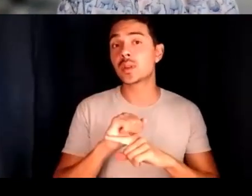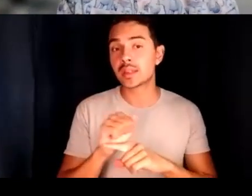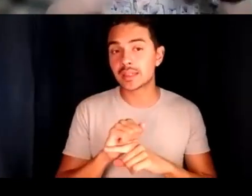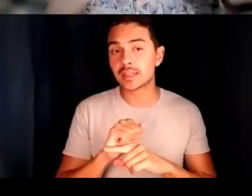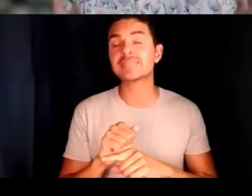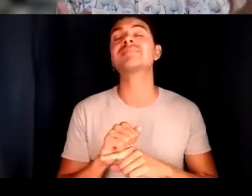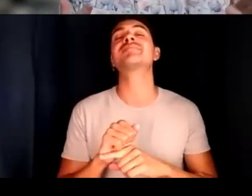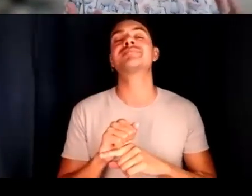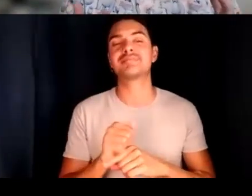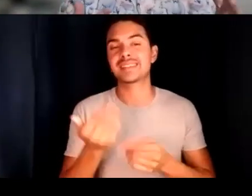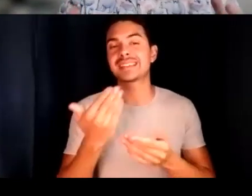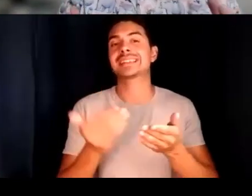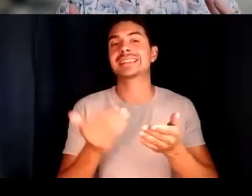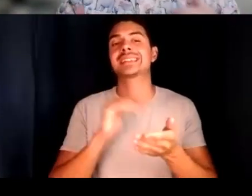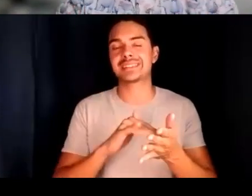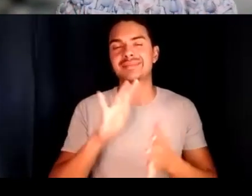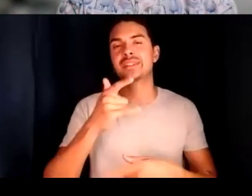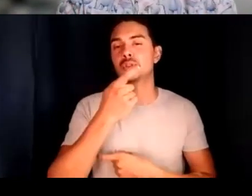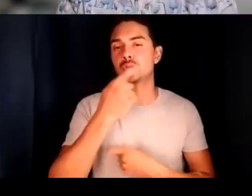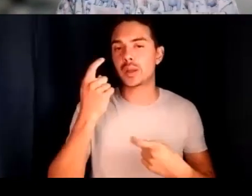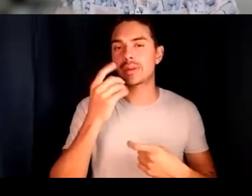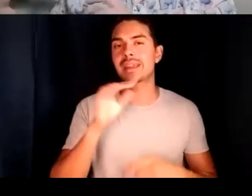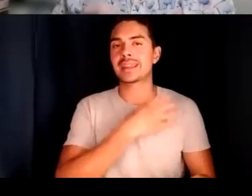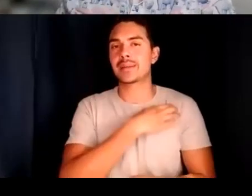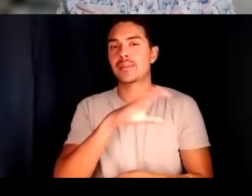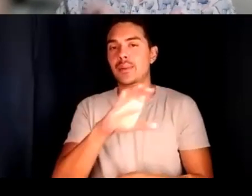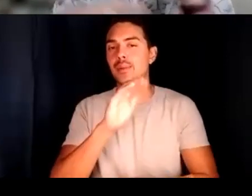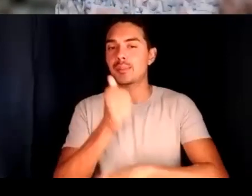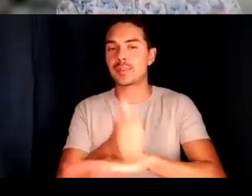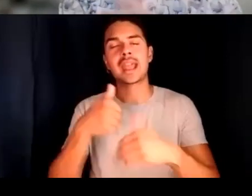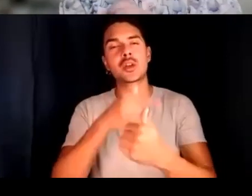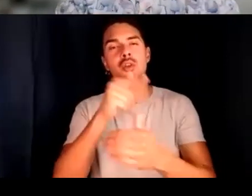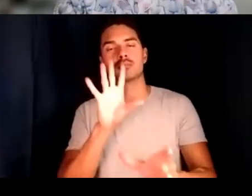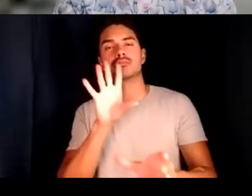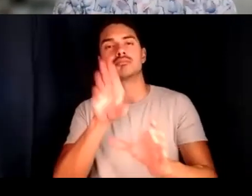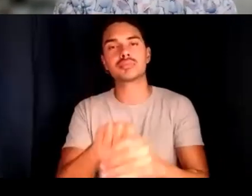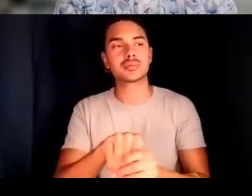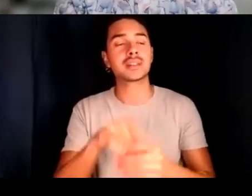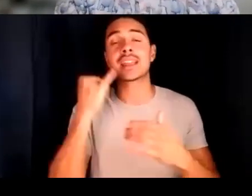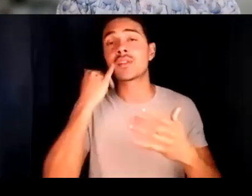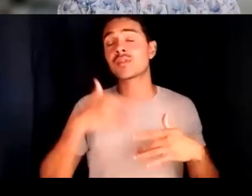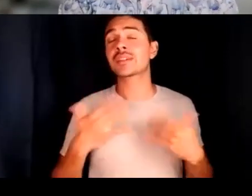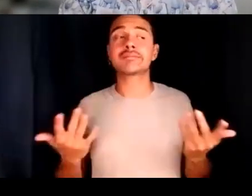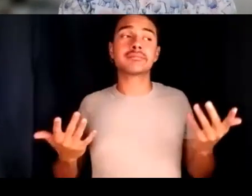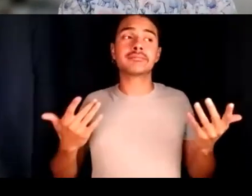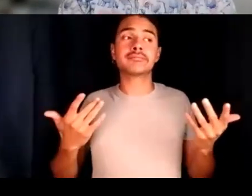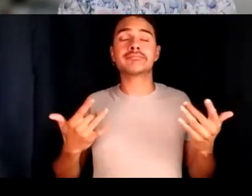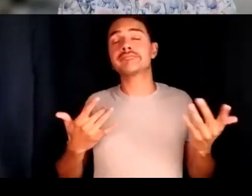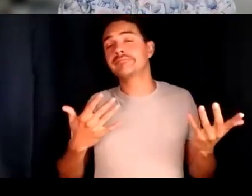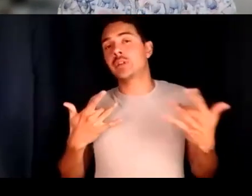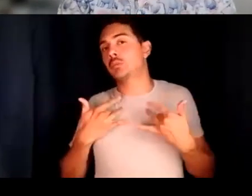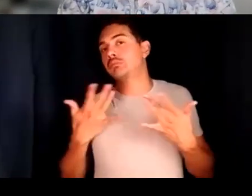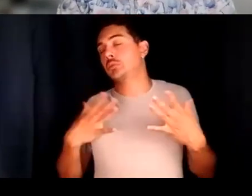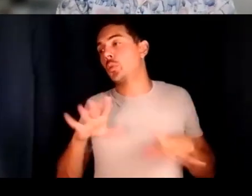So again, choice in how you participate today, stepping away, coming back for the recording, anything like that.